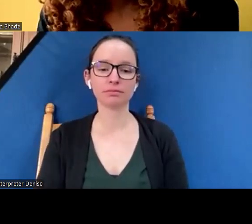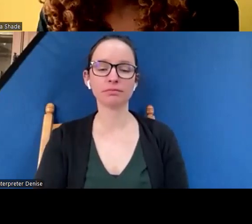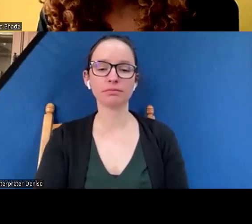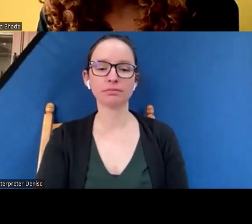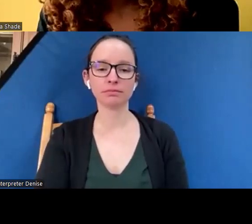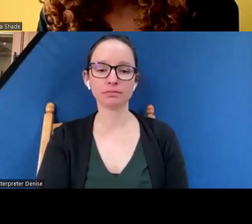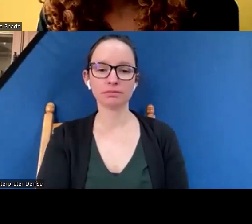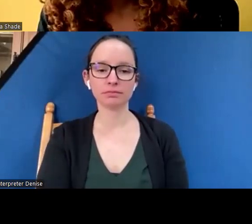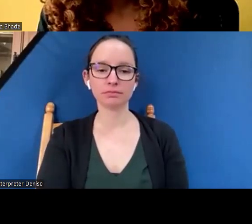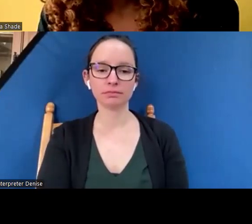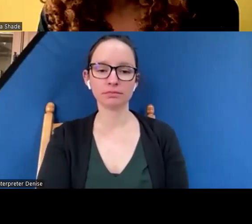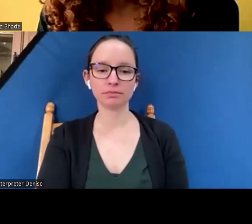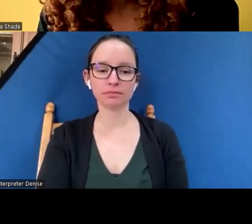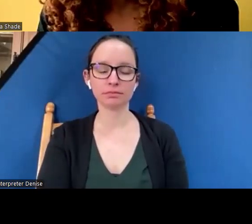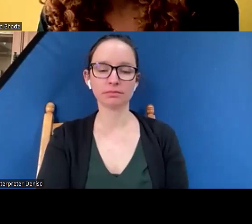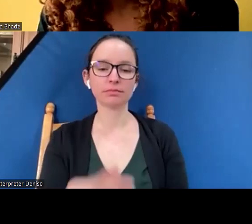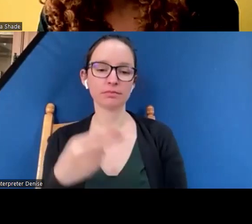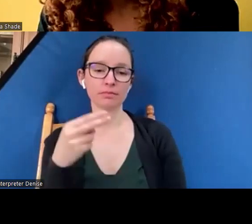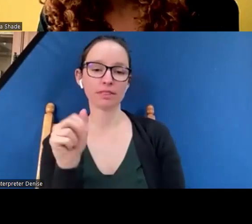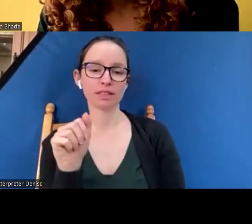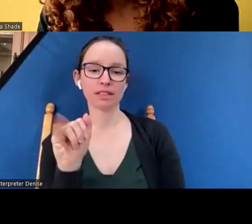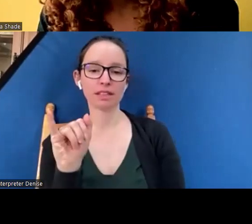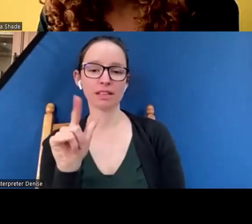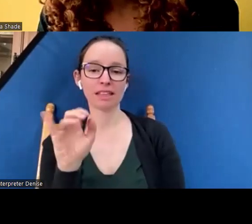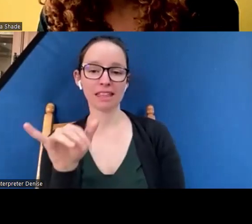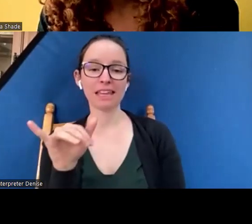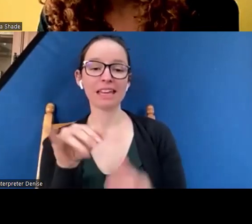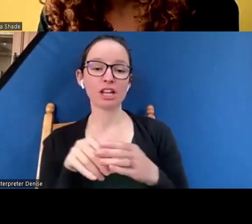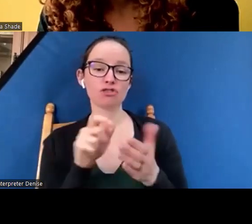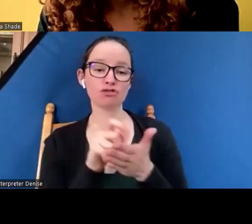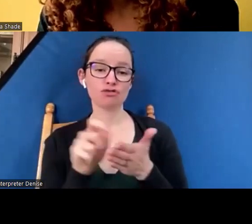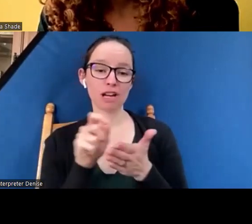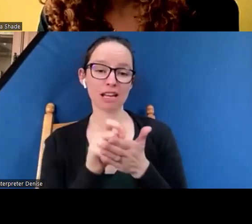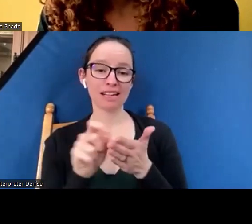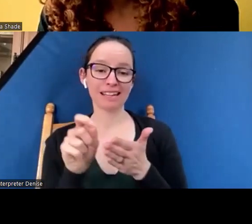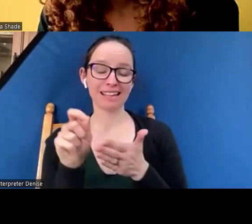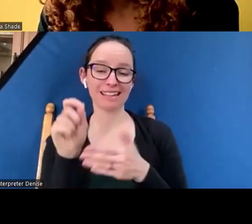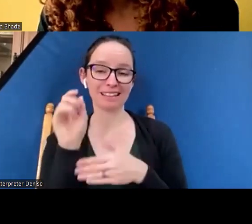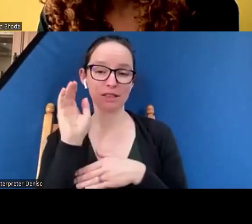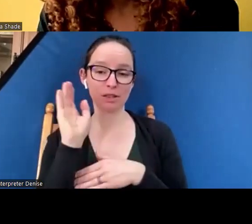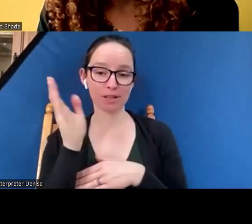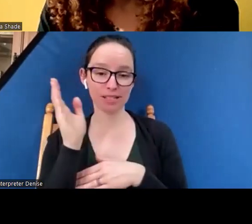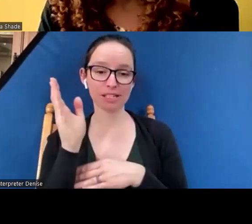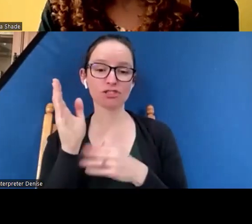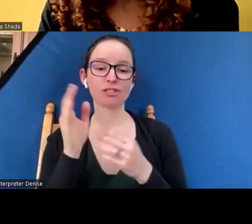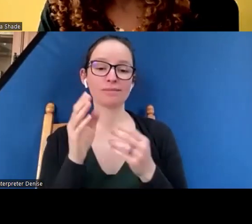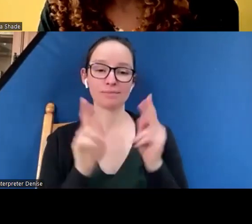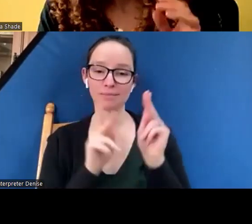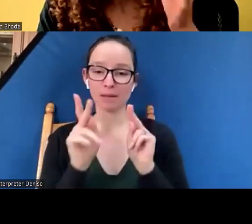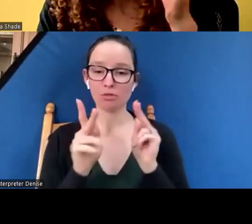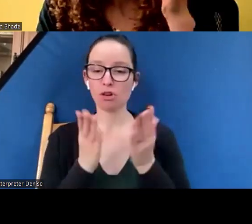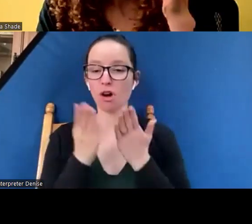Yeah. In writing the presentation our group thought about that a lot and and folks offered some ideas for maybe some preliminary